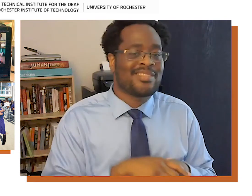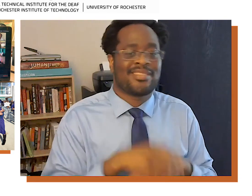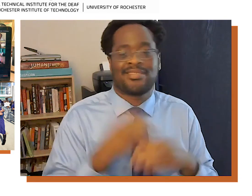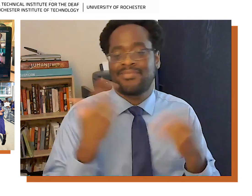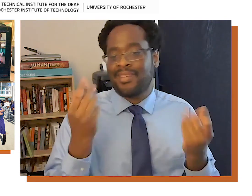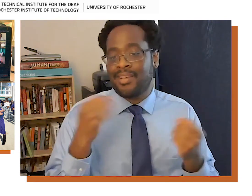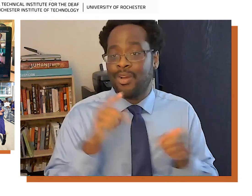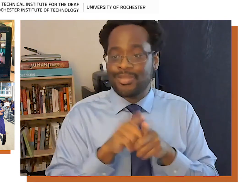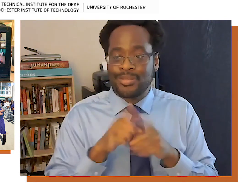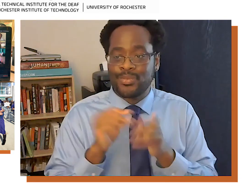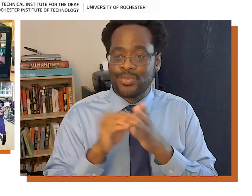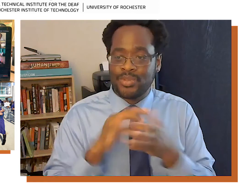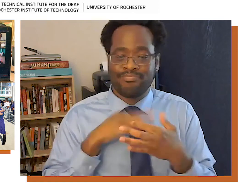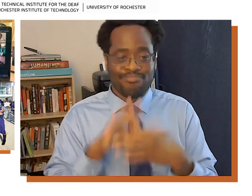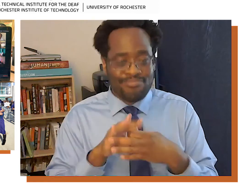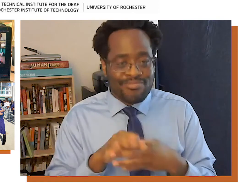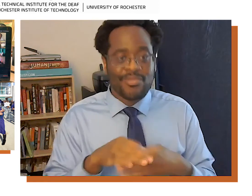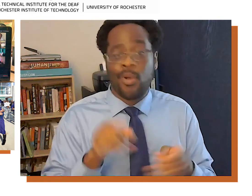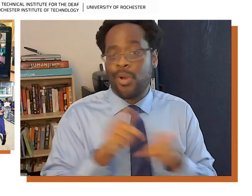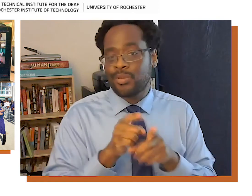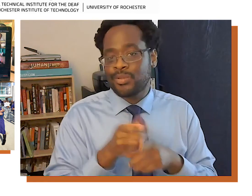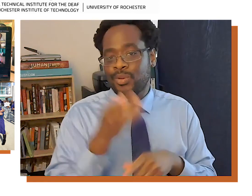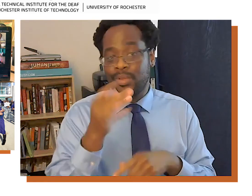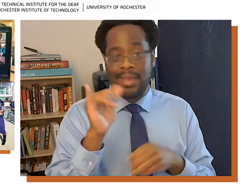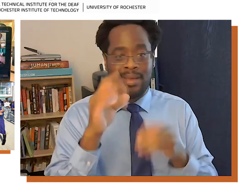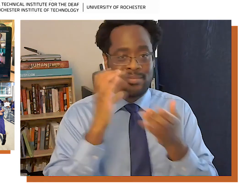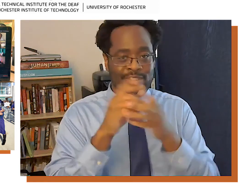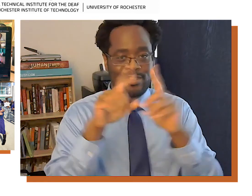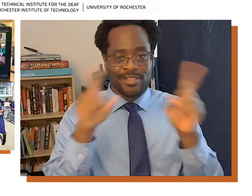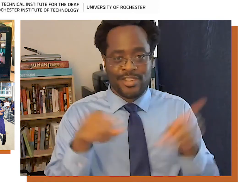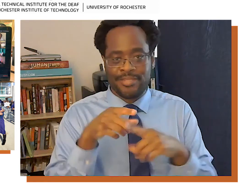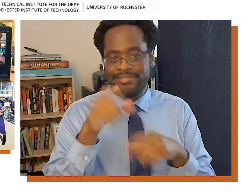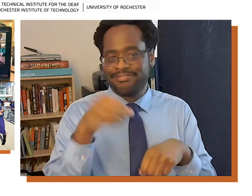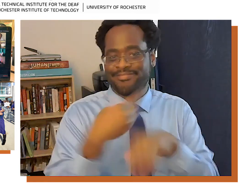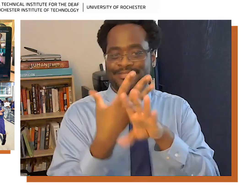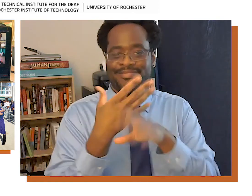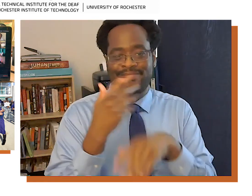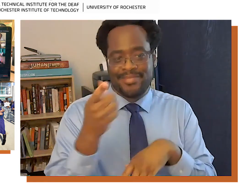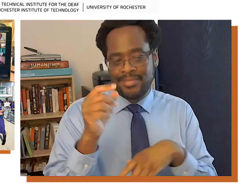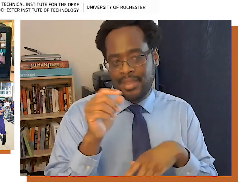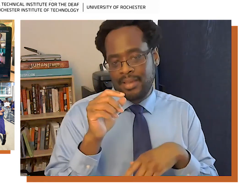since my time here-- teaching, research, traveling the world.